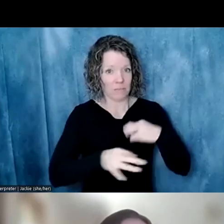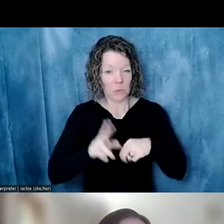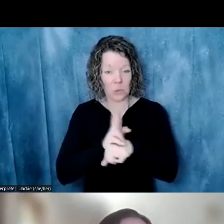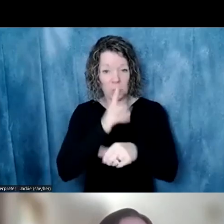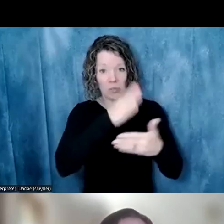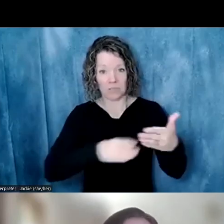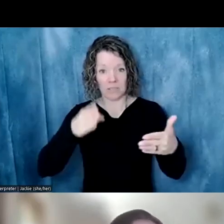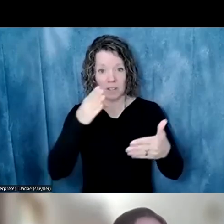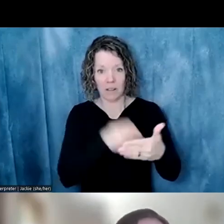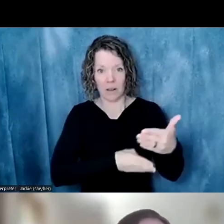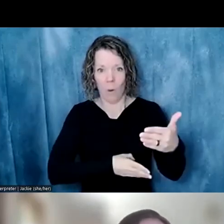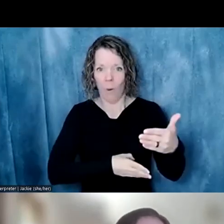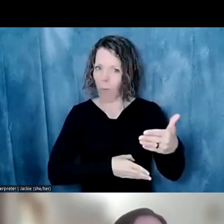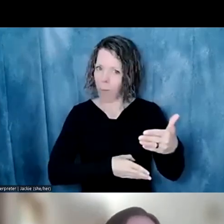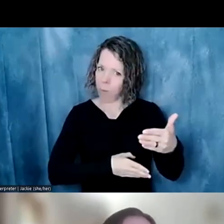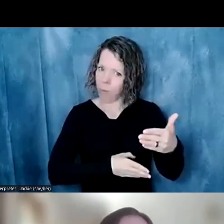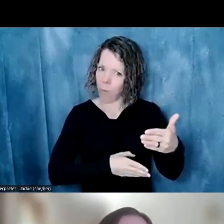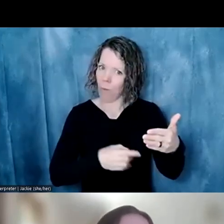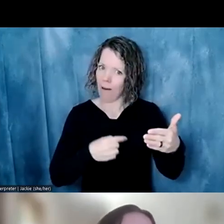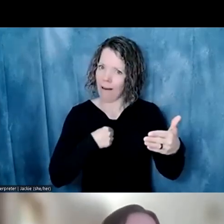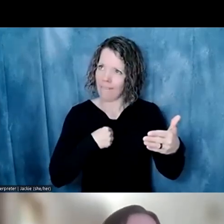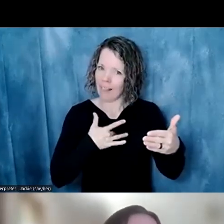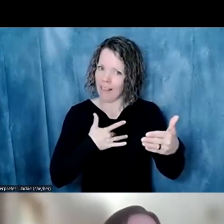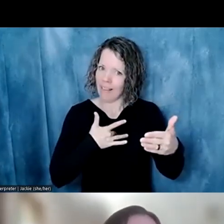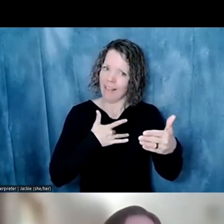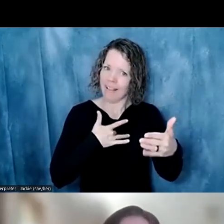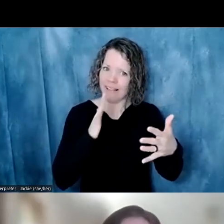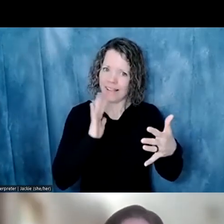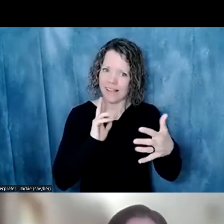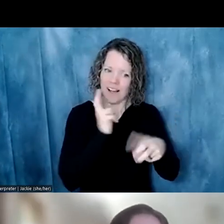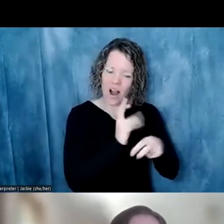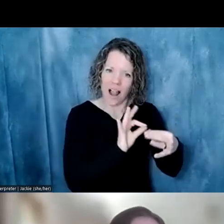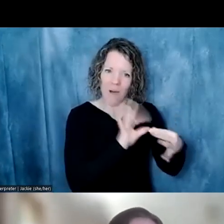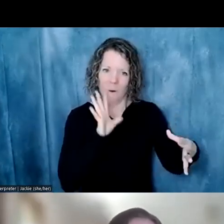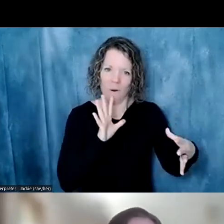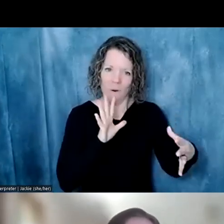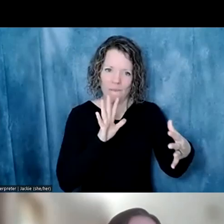letting that go because I could just dig right into that. And I also think that for me,